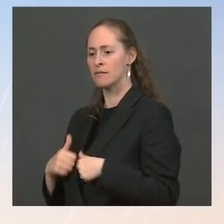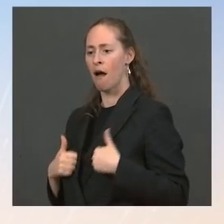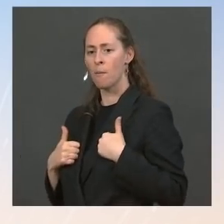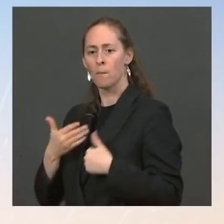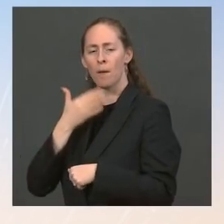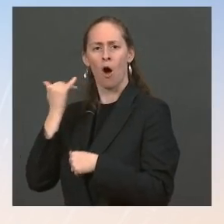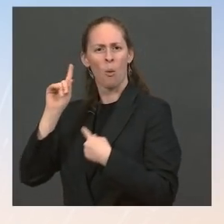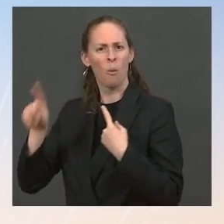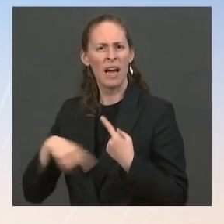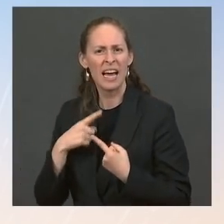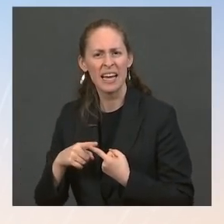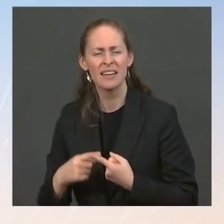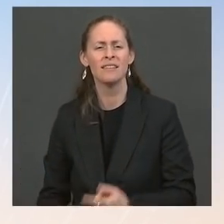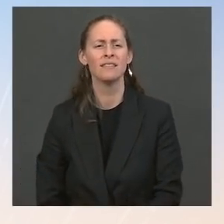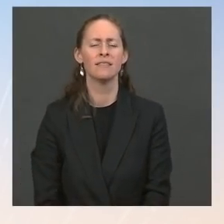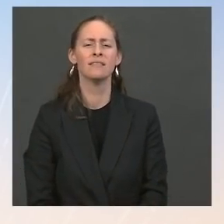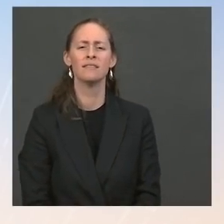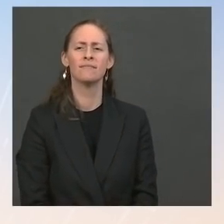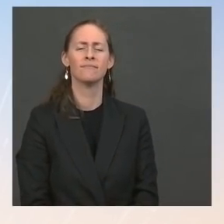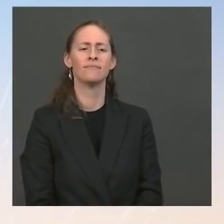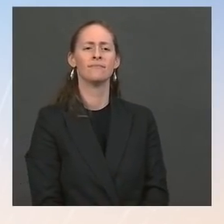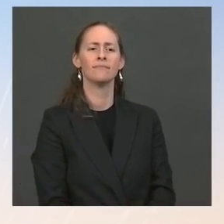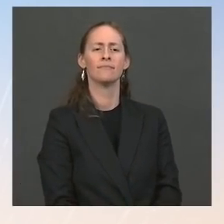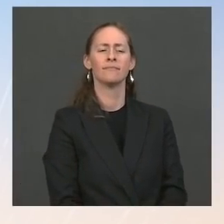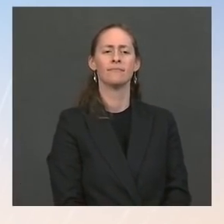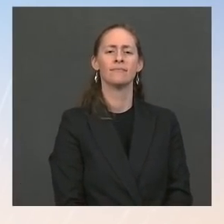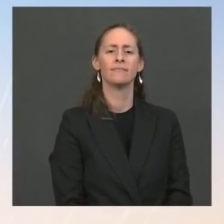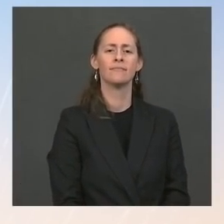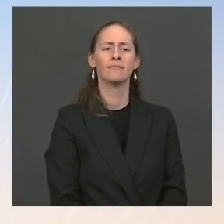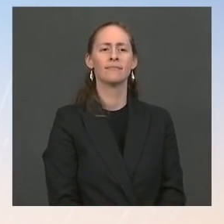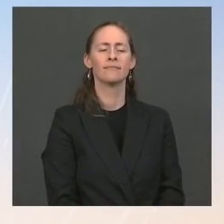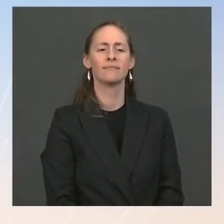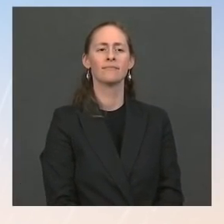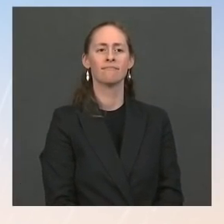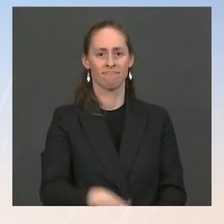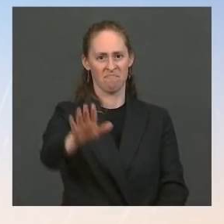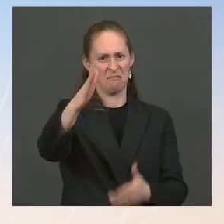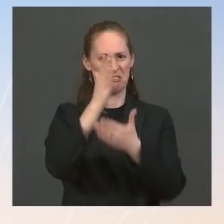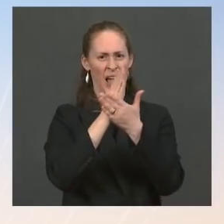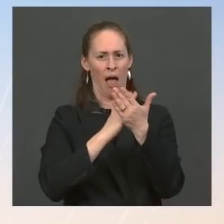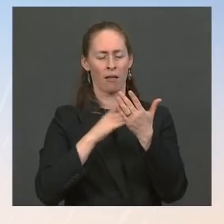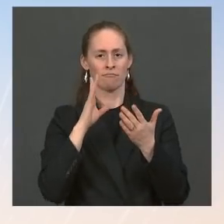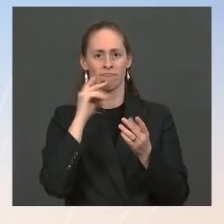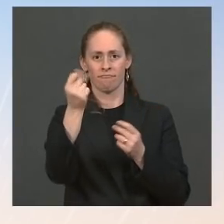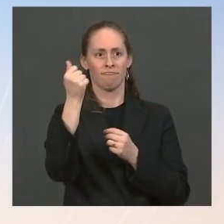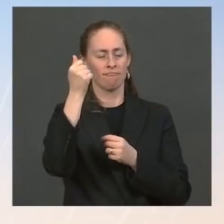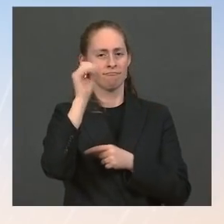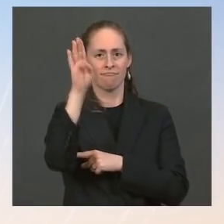that we are going to see rather quickly and some that will take a little bit more time. And part of what our focus is on,